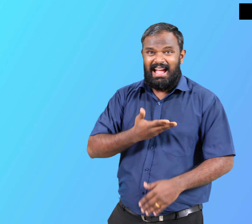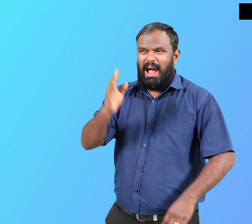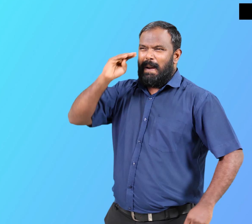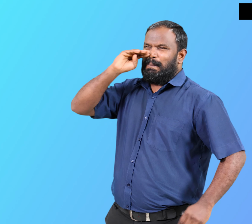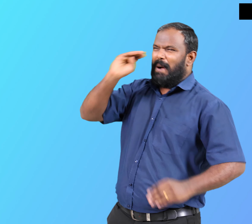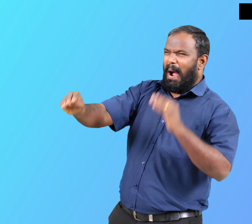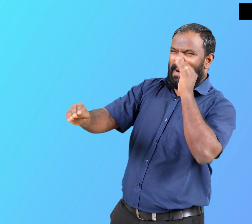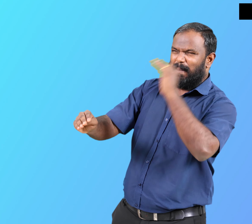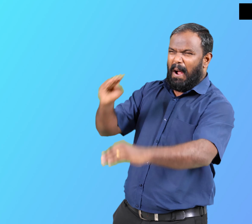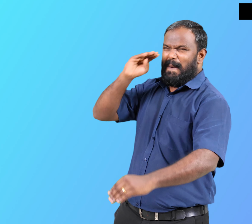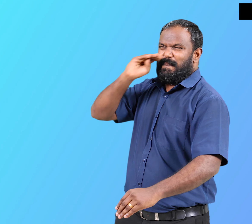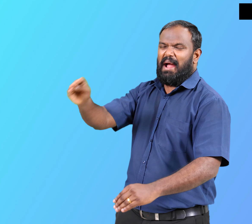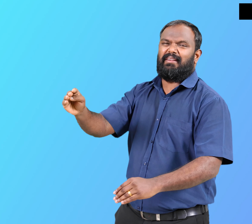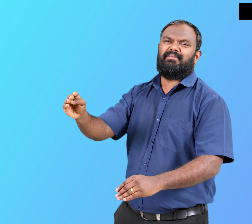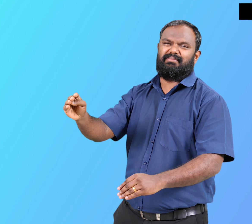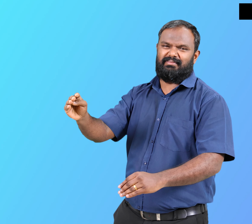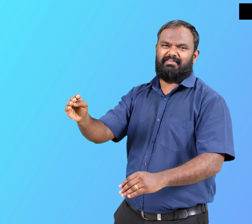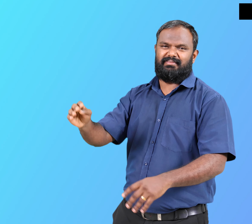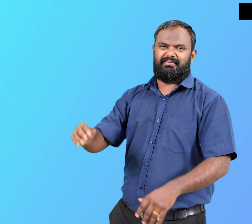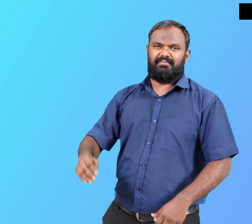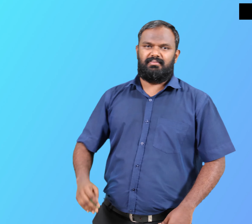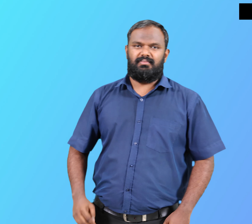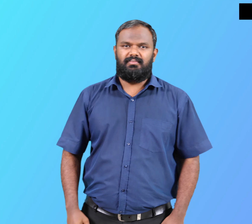And they shouted all kinds of insults at him.